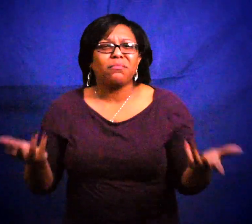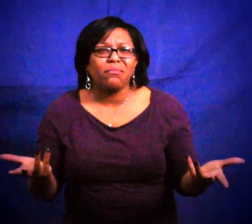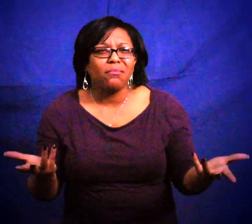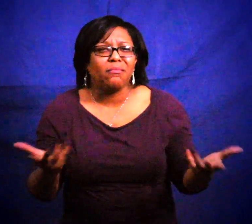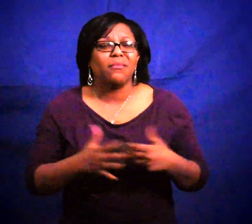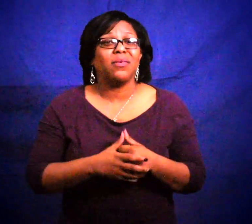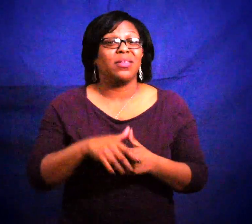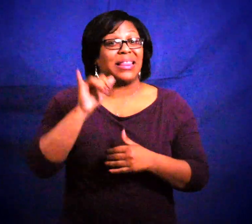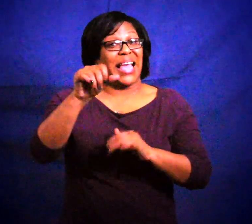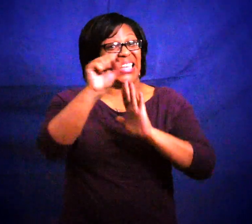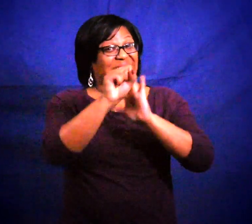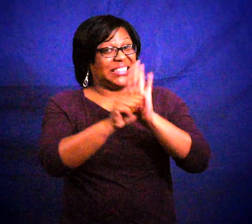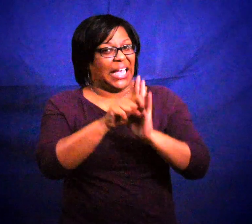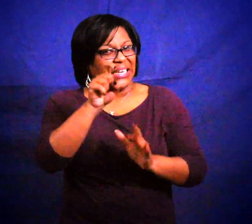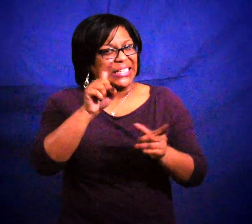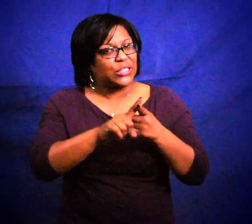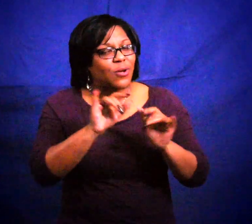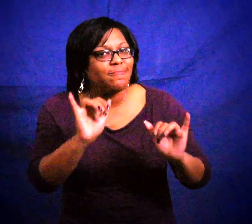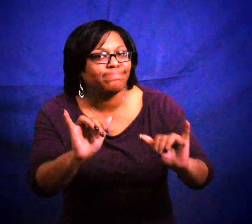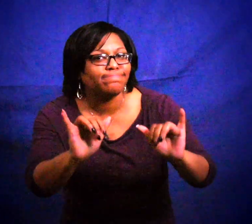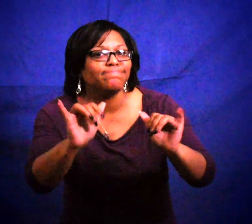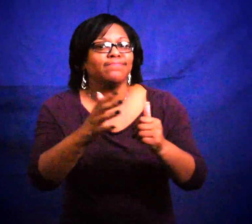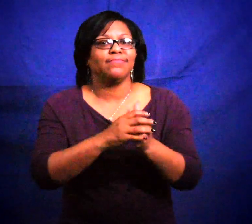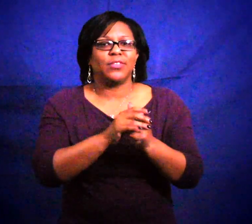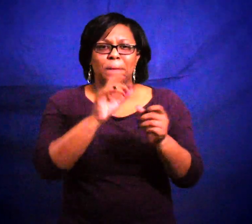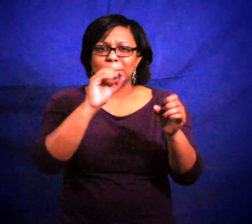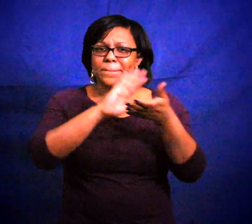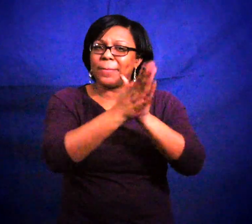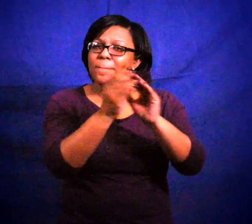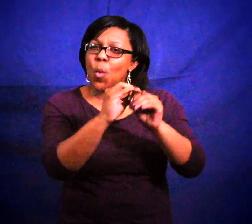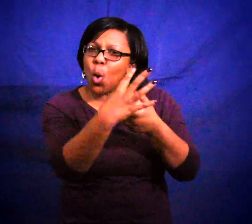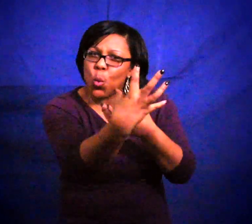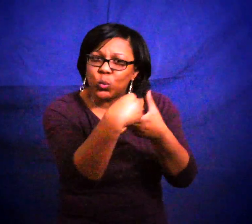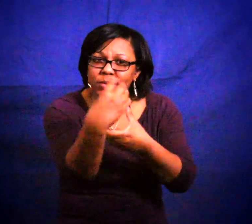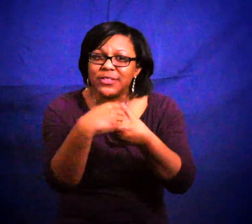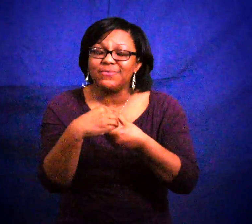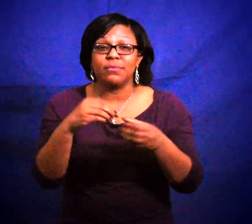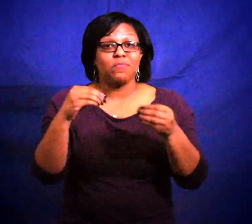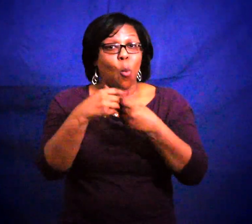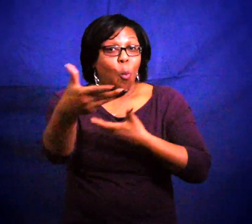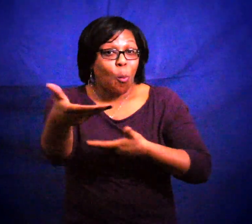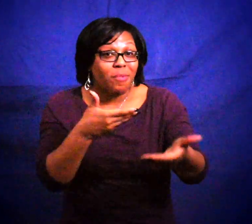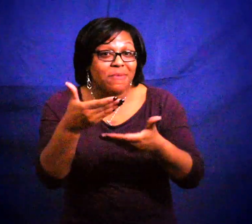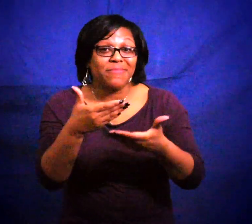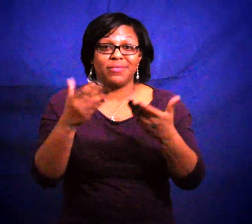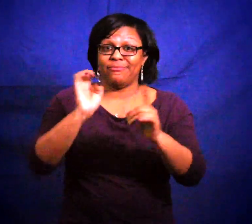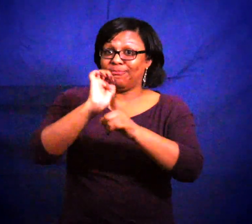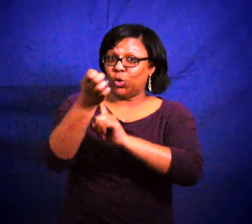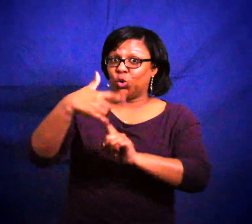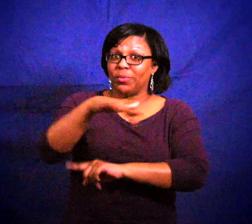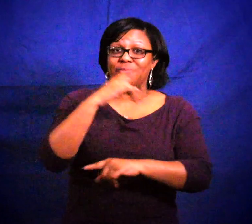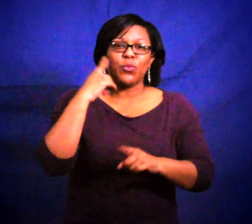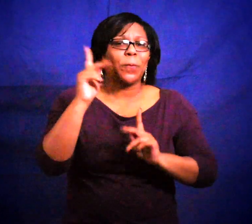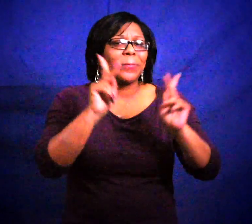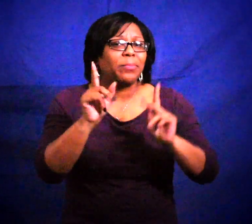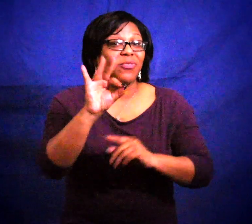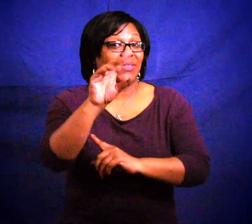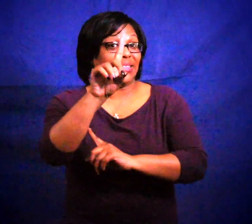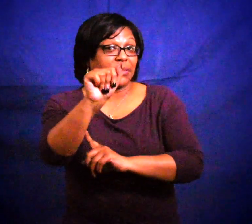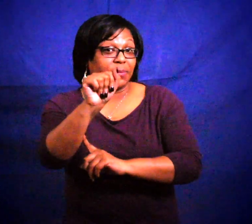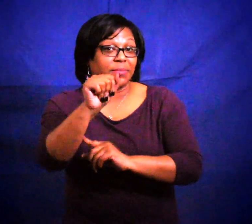The state needs to create a more inclusive and welcoming environment for people with disabilities